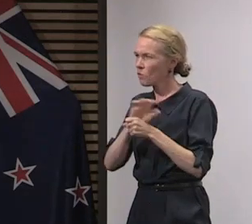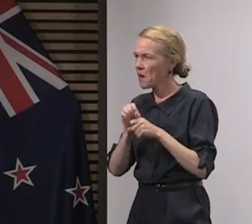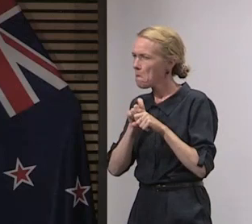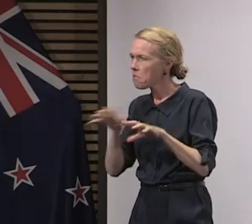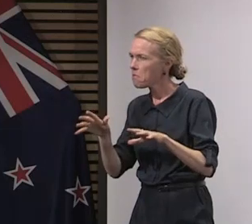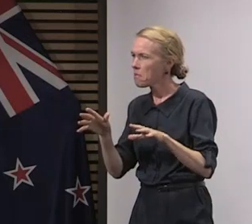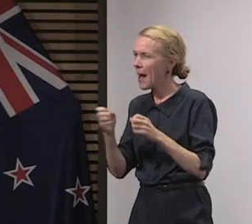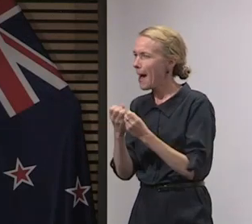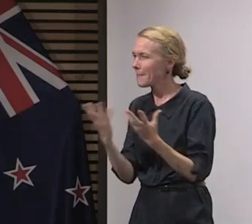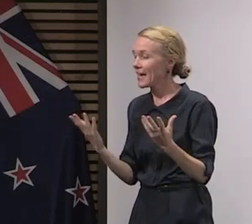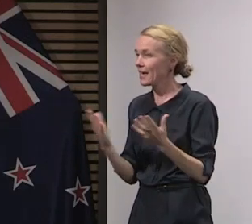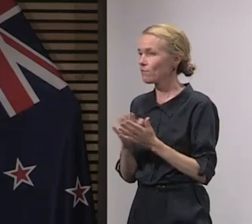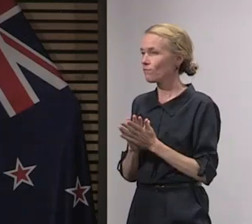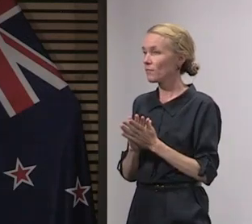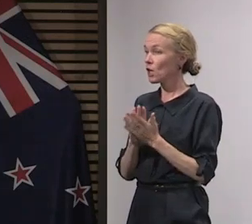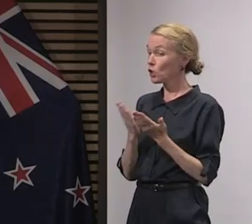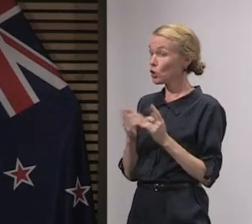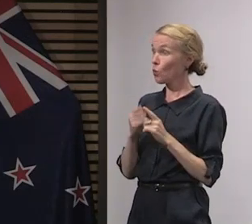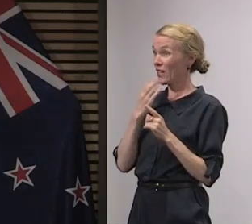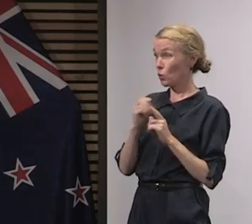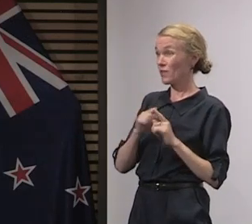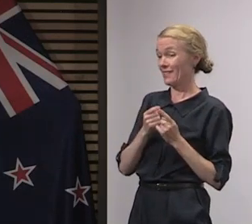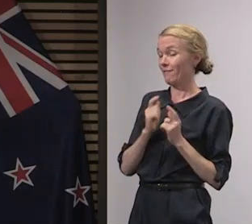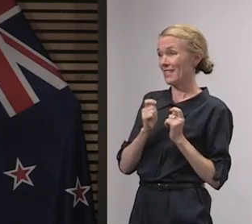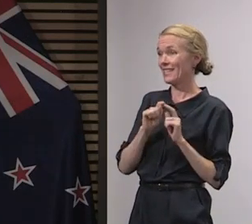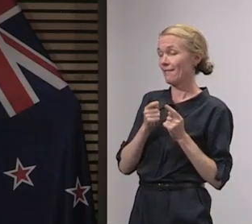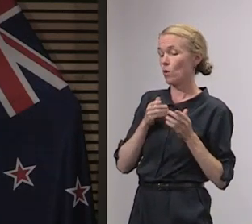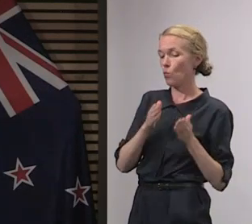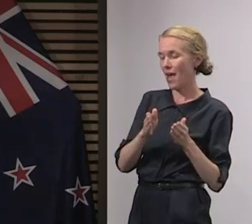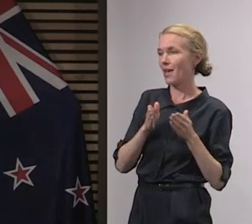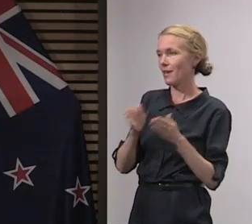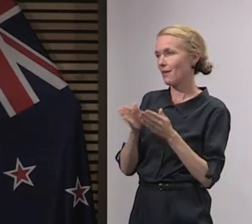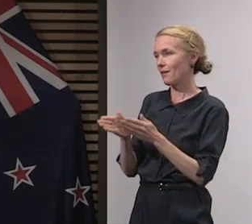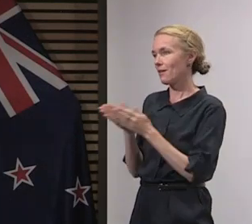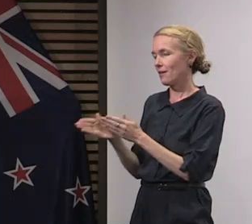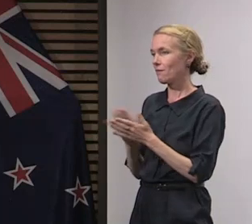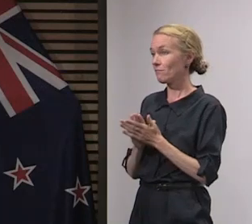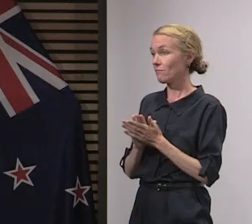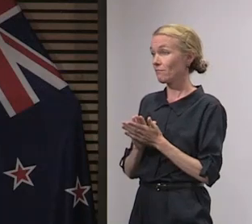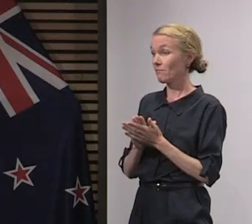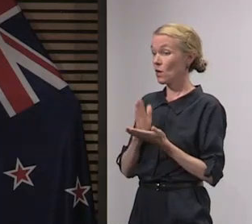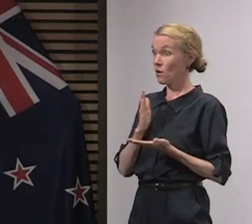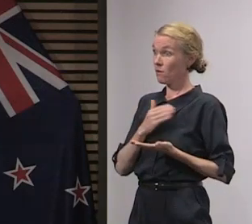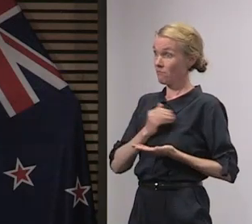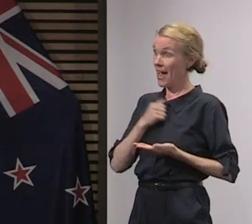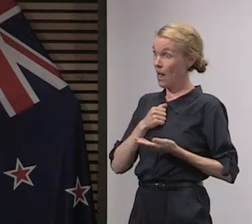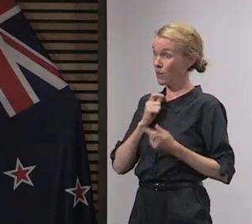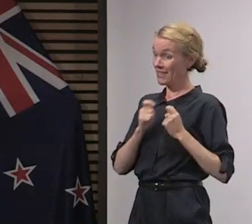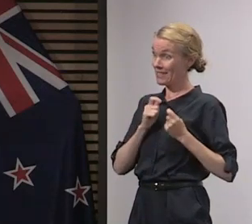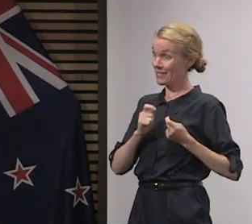the pattern of spread and distribution is in New Zealand too. So still possible we may do widespread testing but, in